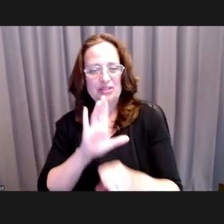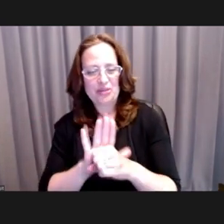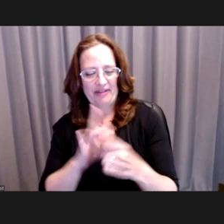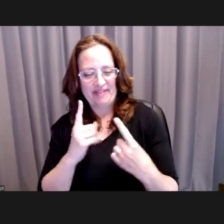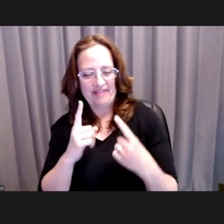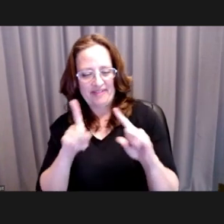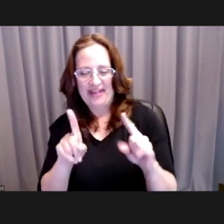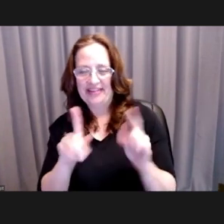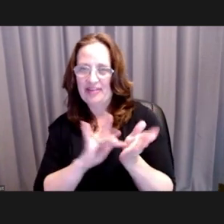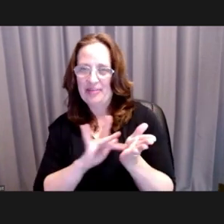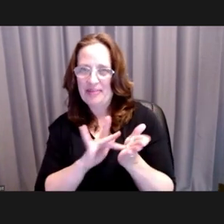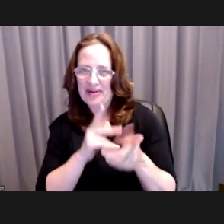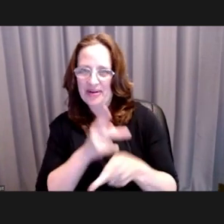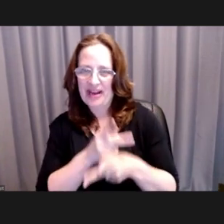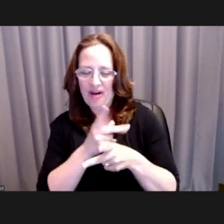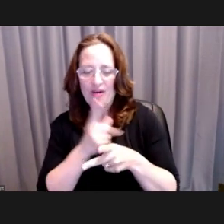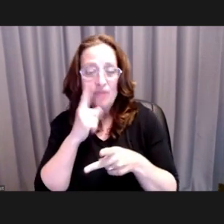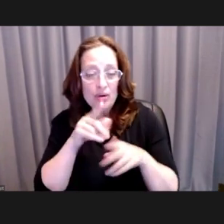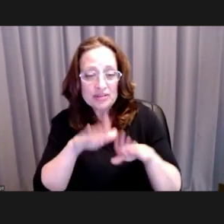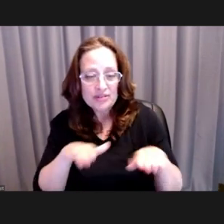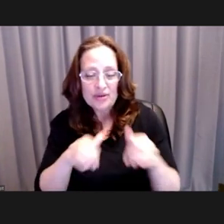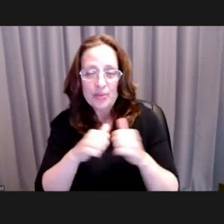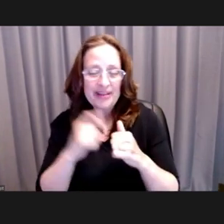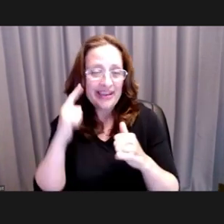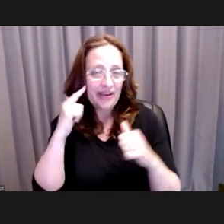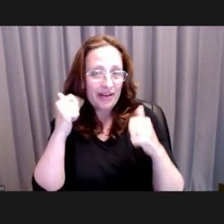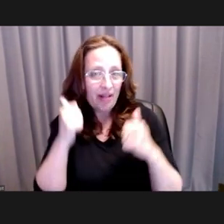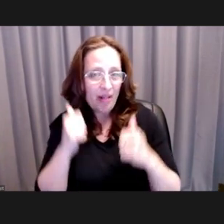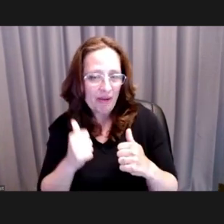Loss webinar. This webinar is accessible with Sign Language